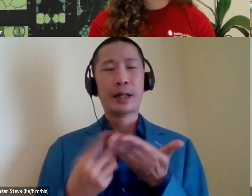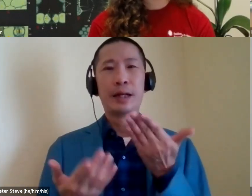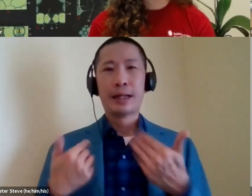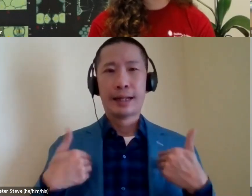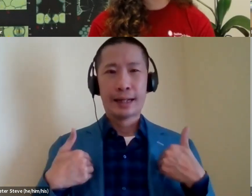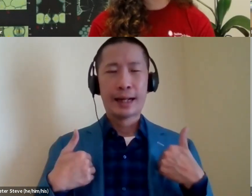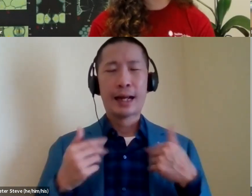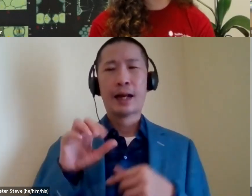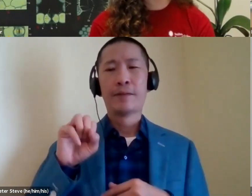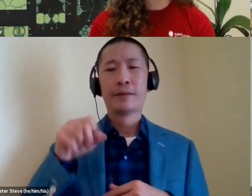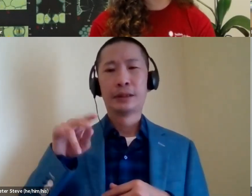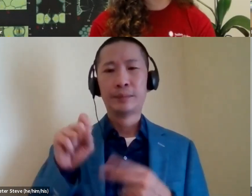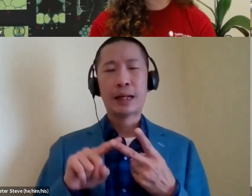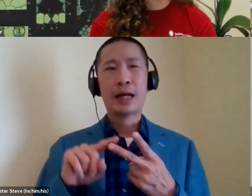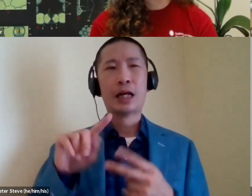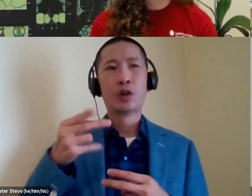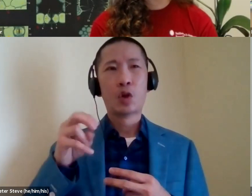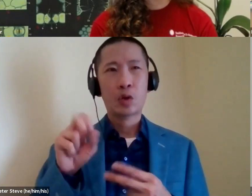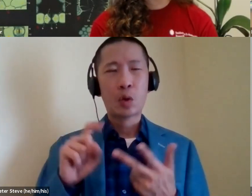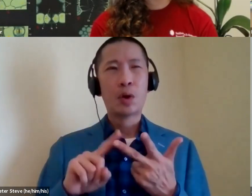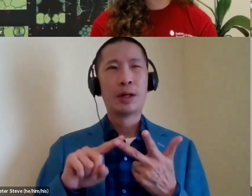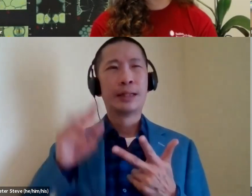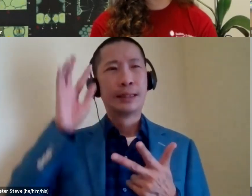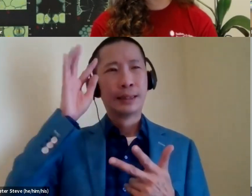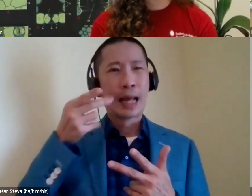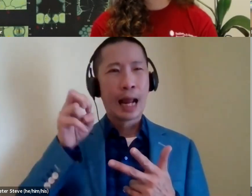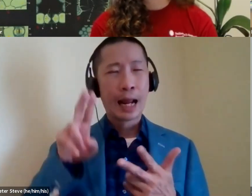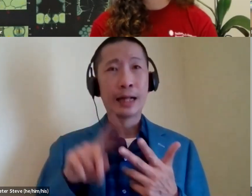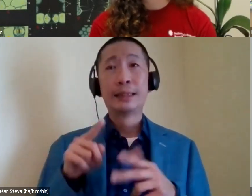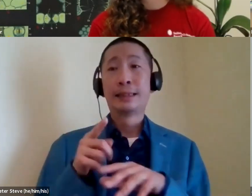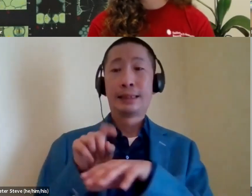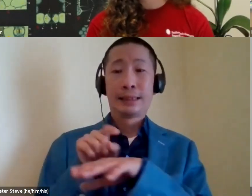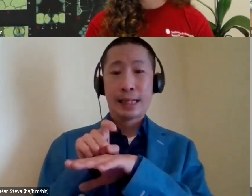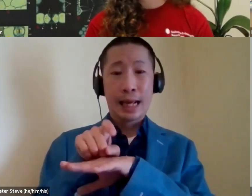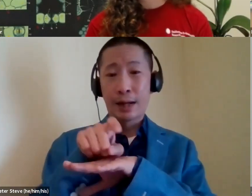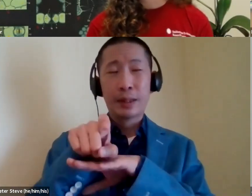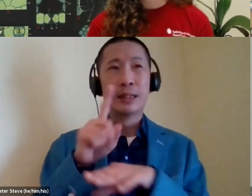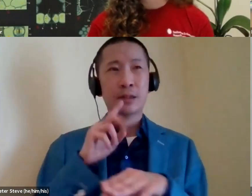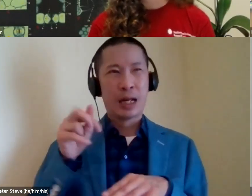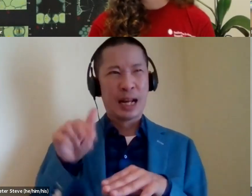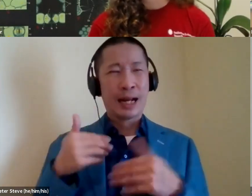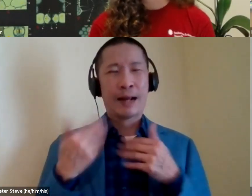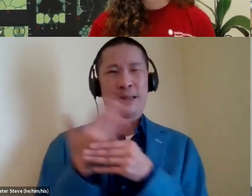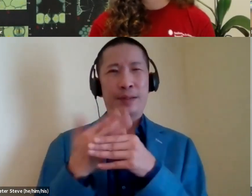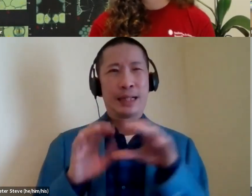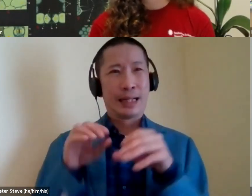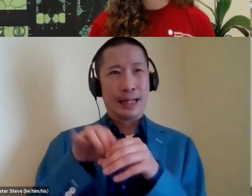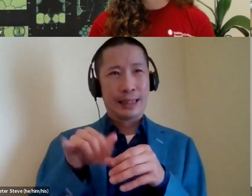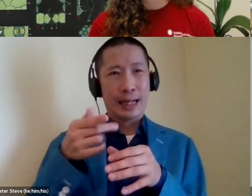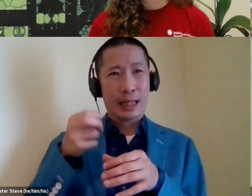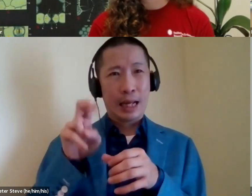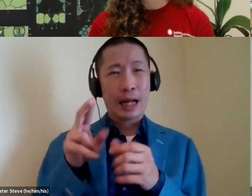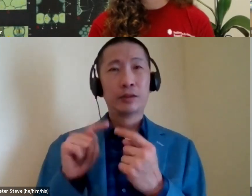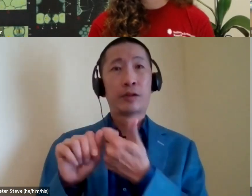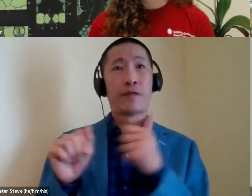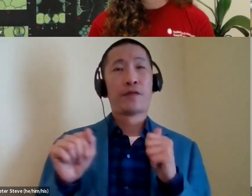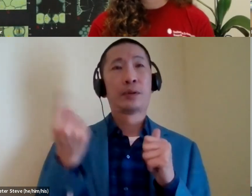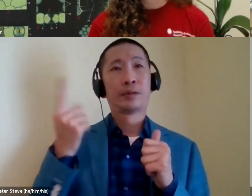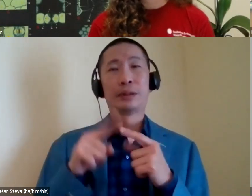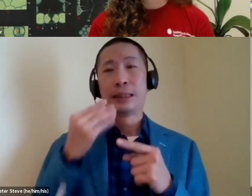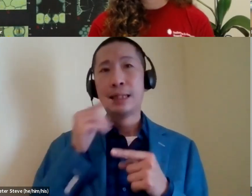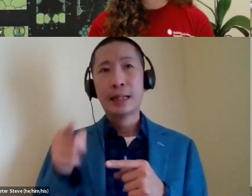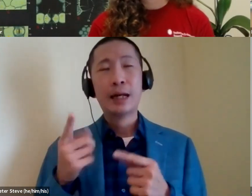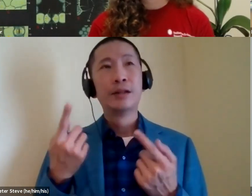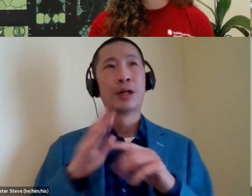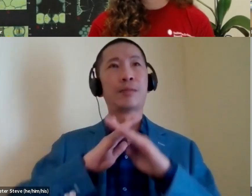Kim Komatsu (she/her): spines and thorns and hairs. These caterpillars are hairy and they have some irritating chemicals in those hairs to try and avoid being eaten as well, so they're trying to avoid being eaten by the birds that are out there.